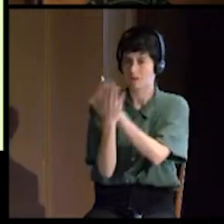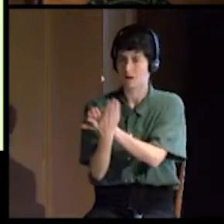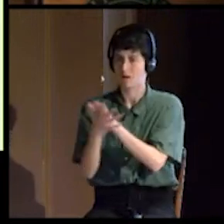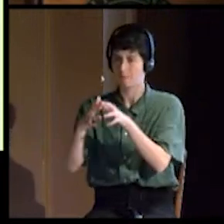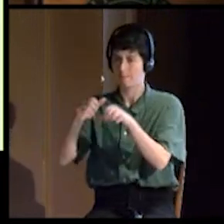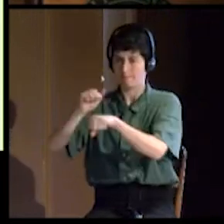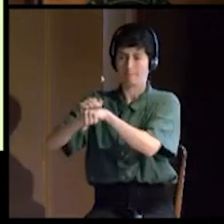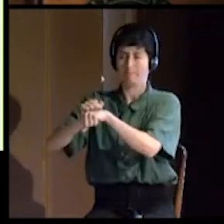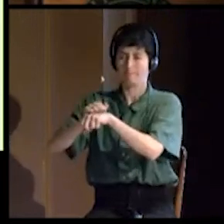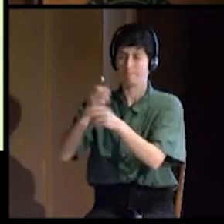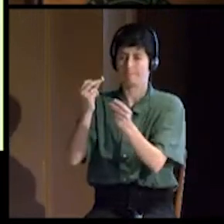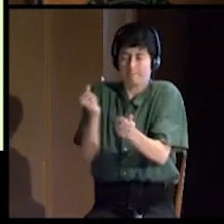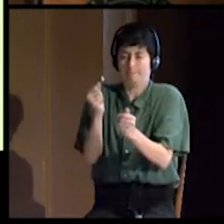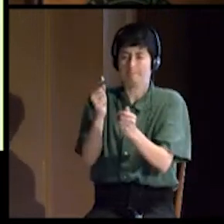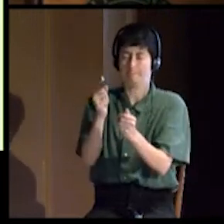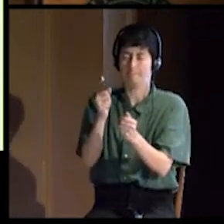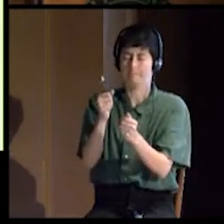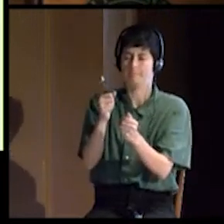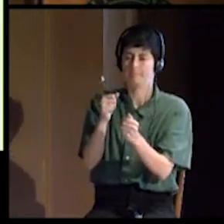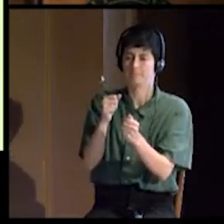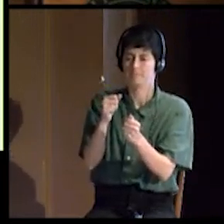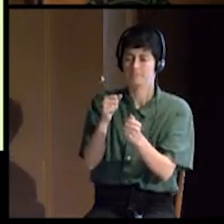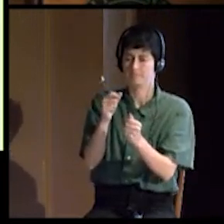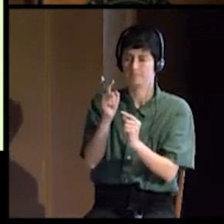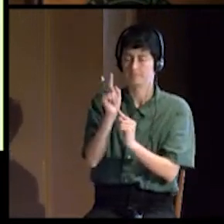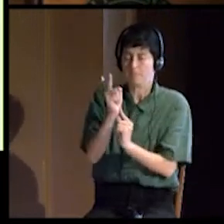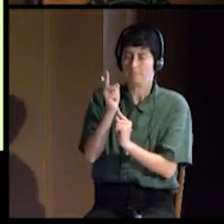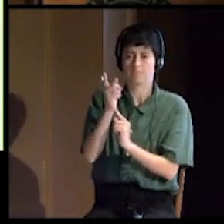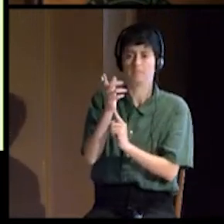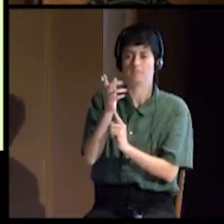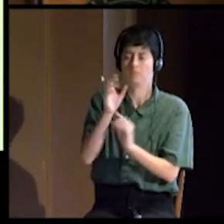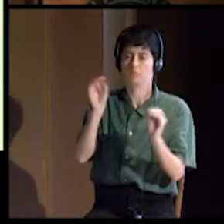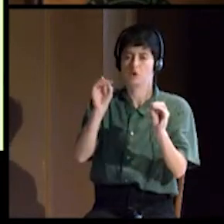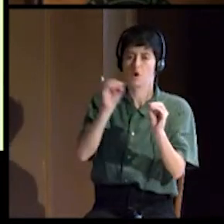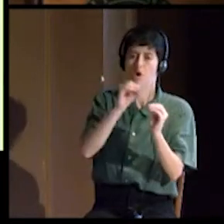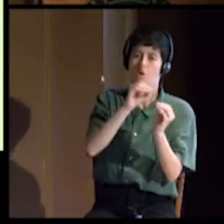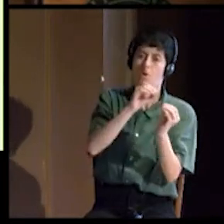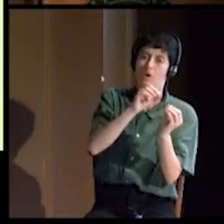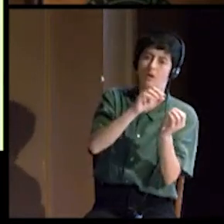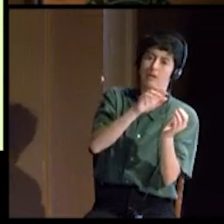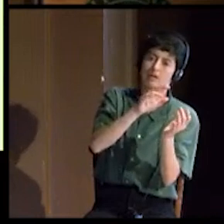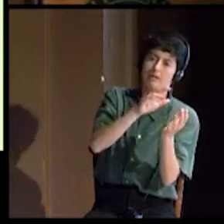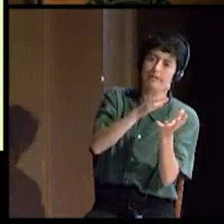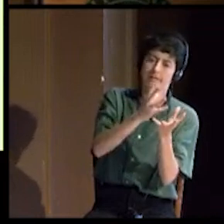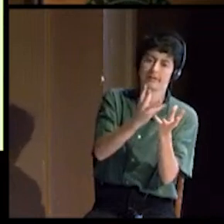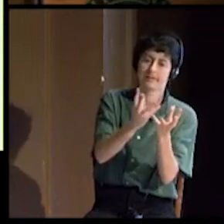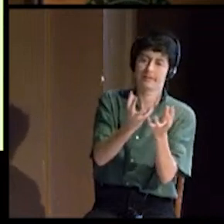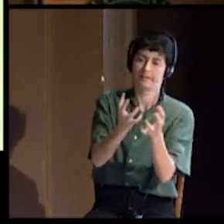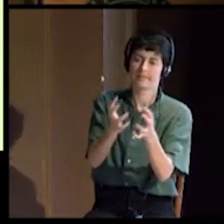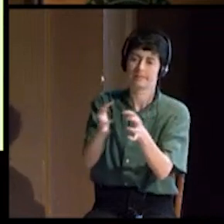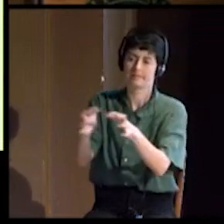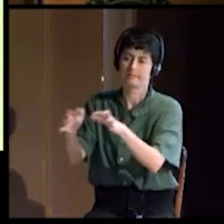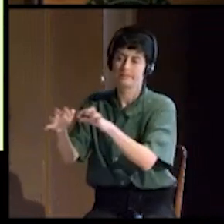of a sudden you turn into a stone, right? No time lapse. If you take this, this position, the minimum,